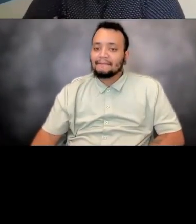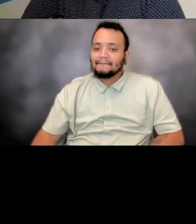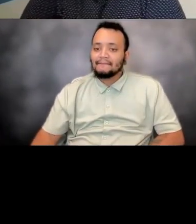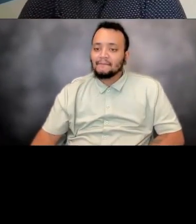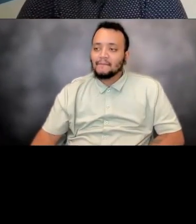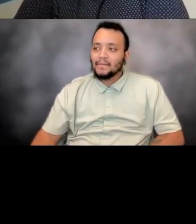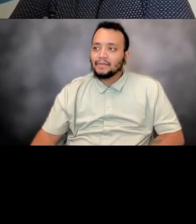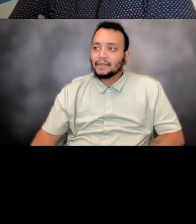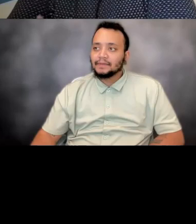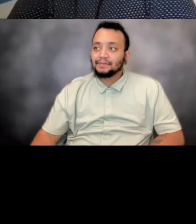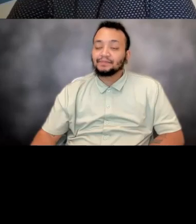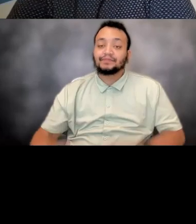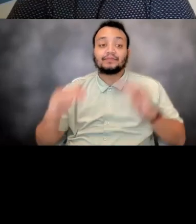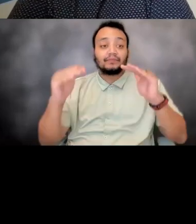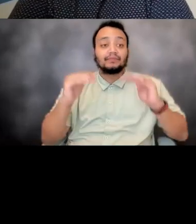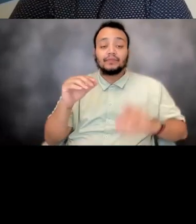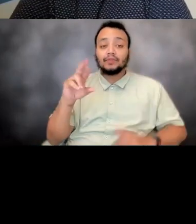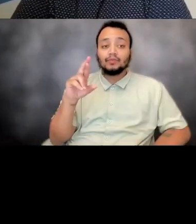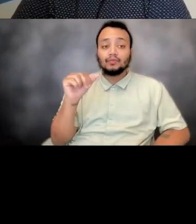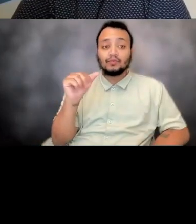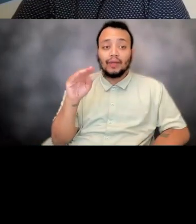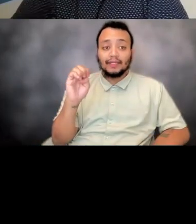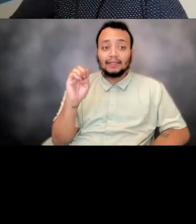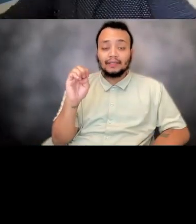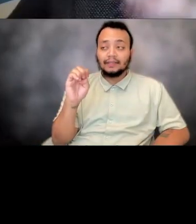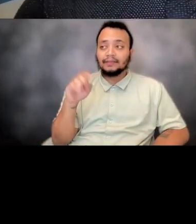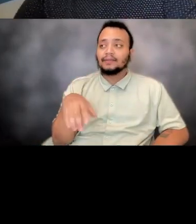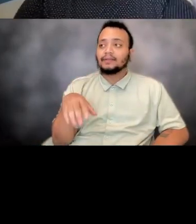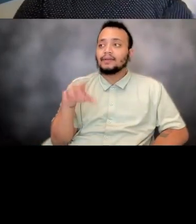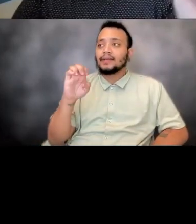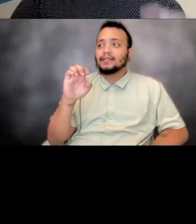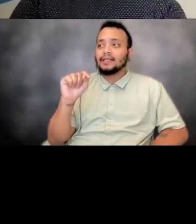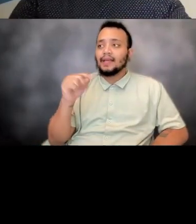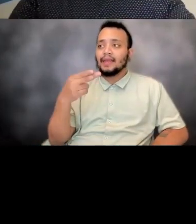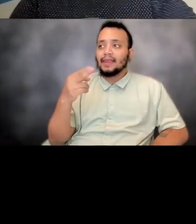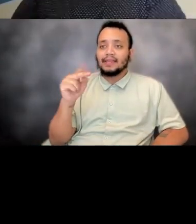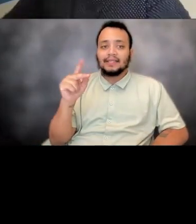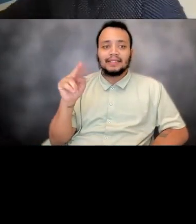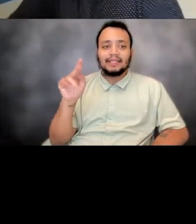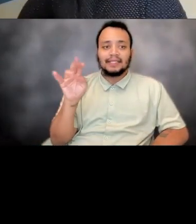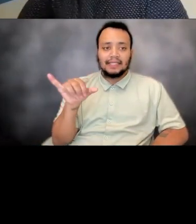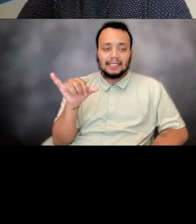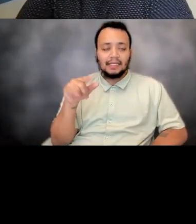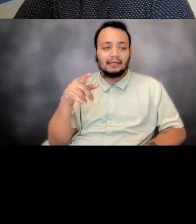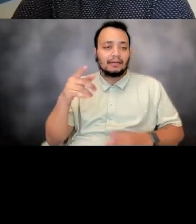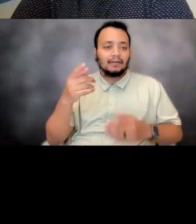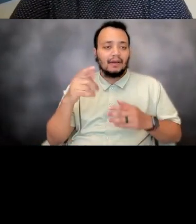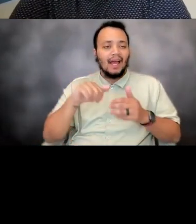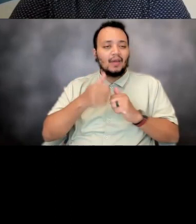Race and ethnicity demographics, we did have this via, you know, check as many boxes as you want question